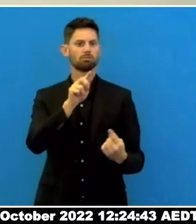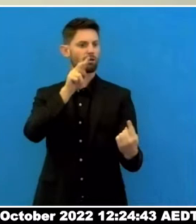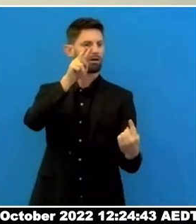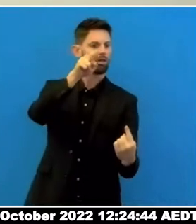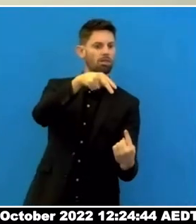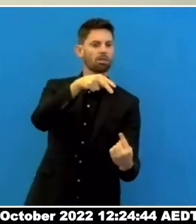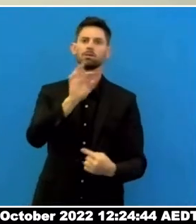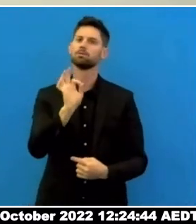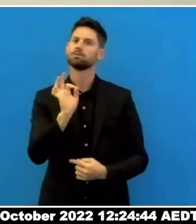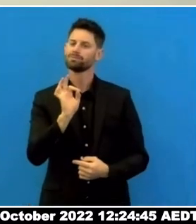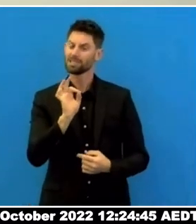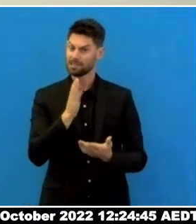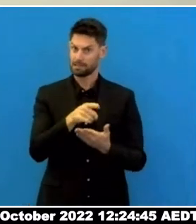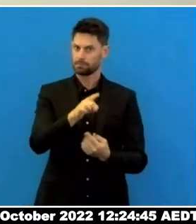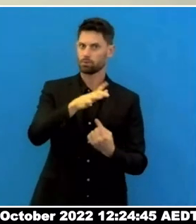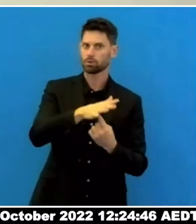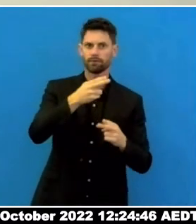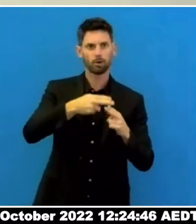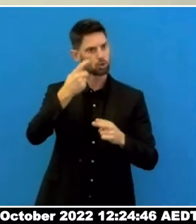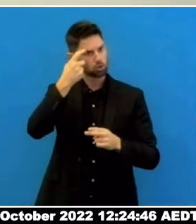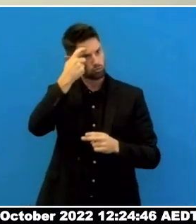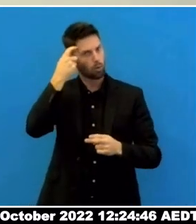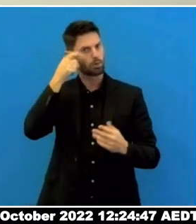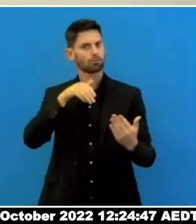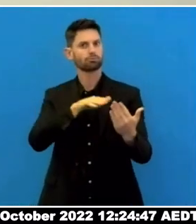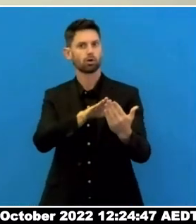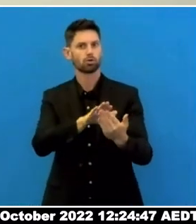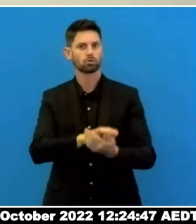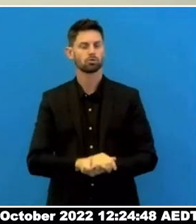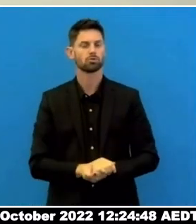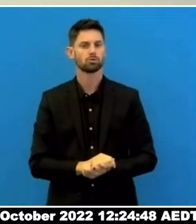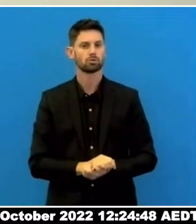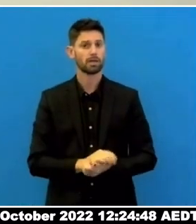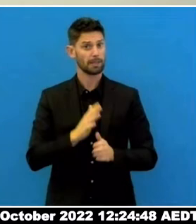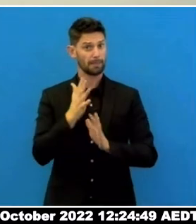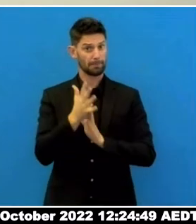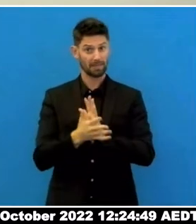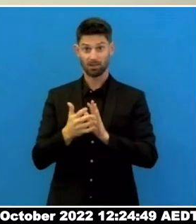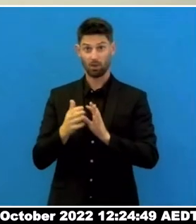and if you think about what's required in a service system, you need to put those into all the procedures and policies.